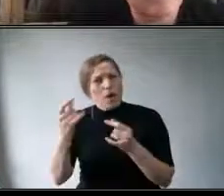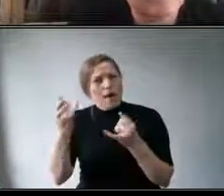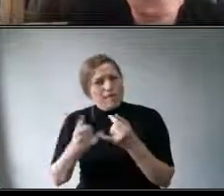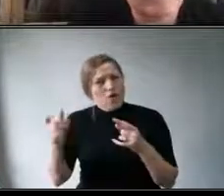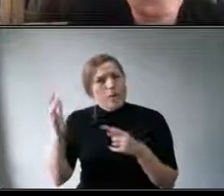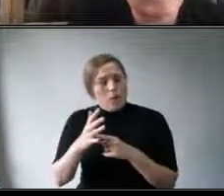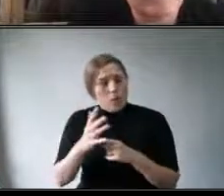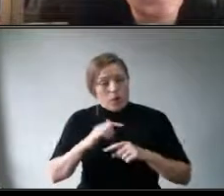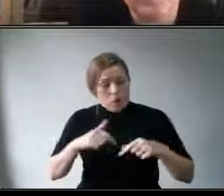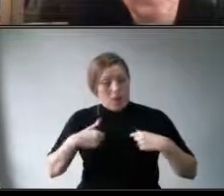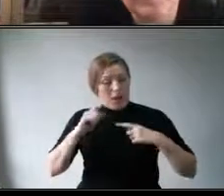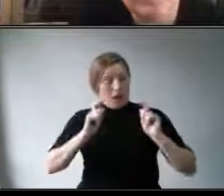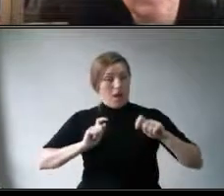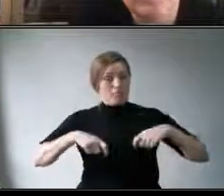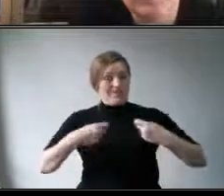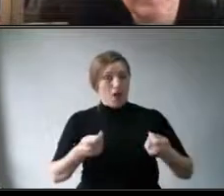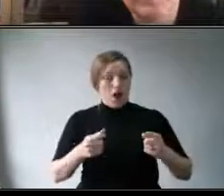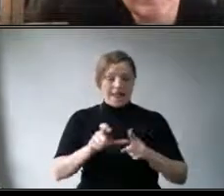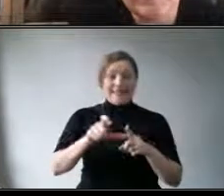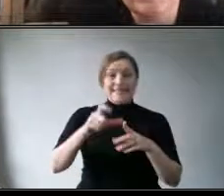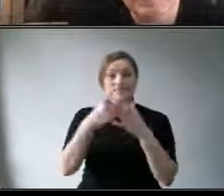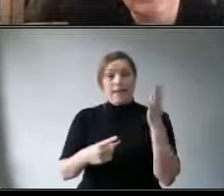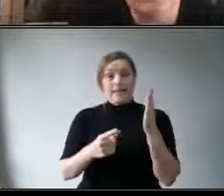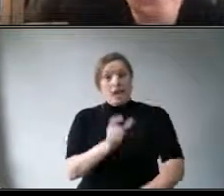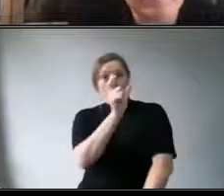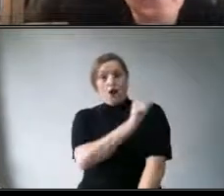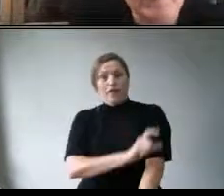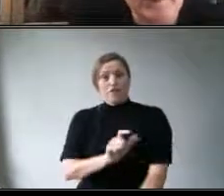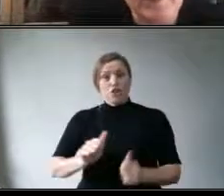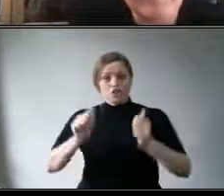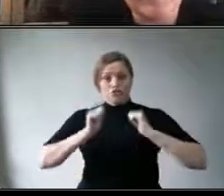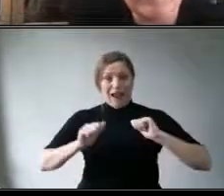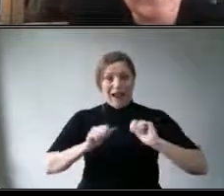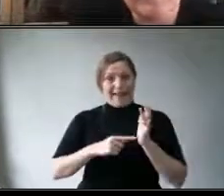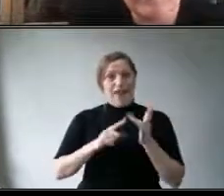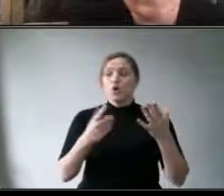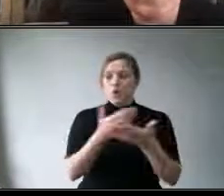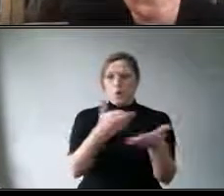confidence training to all the host organizations um via accessible arts which is fantastic